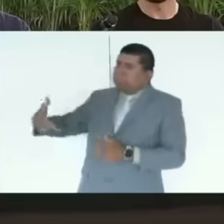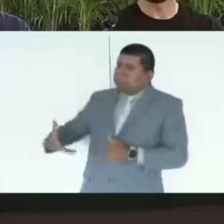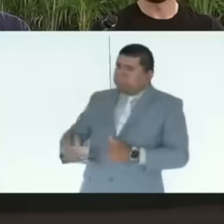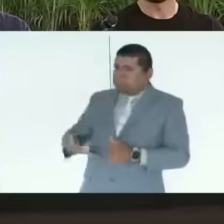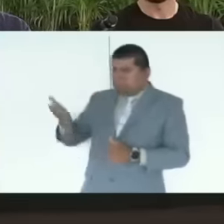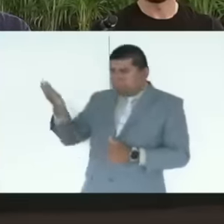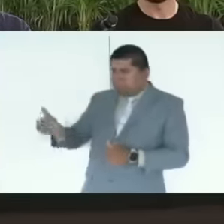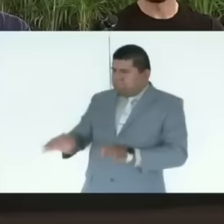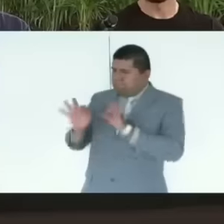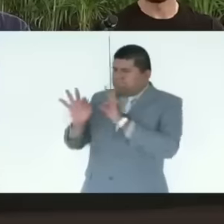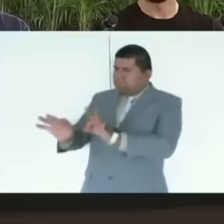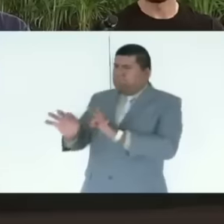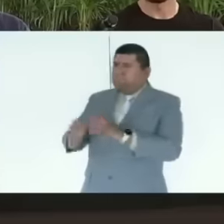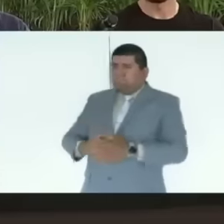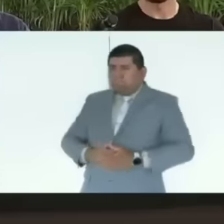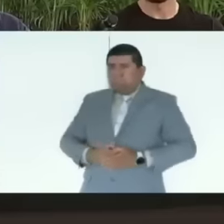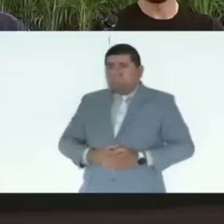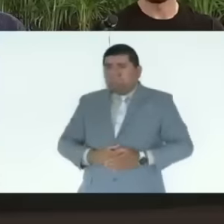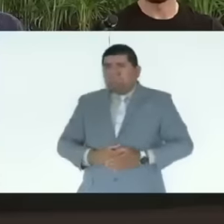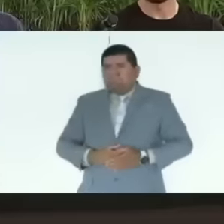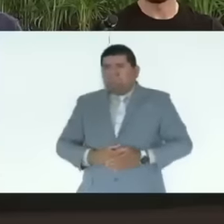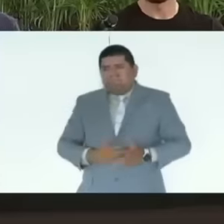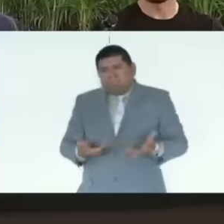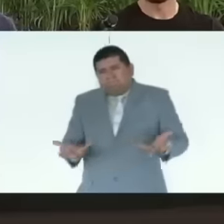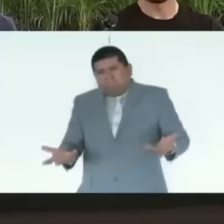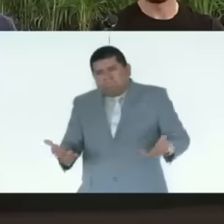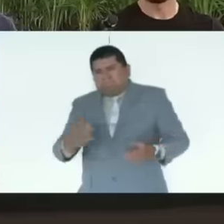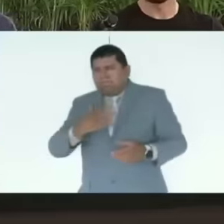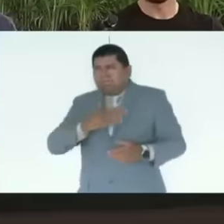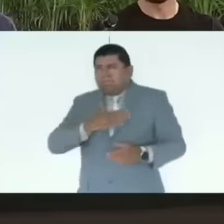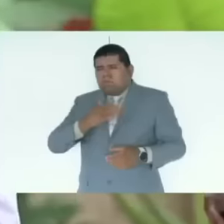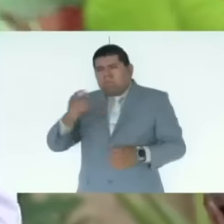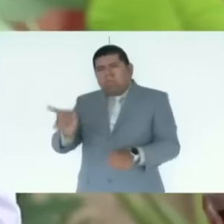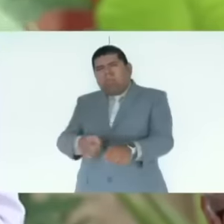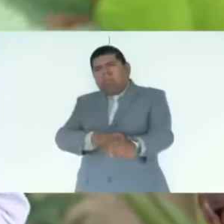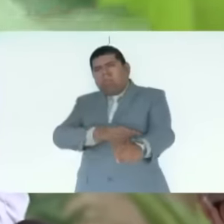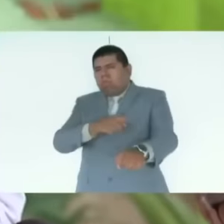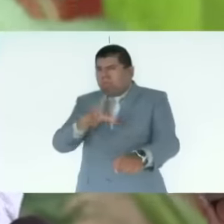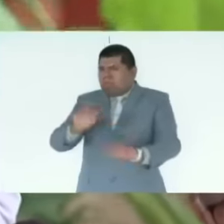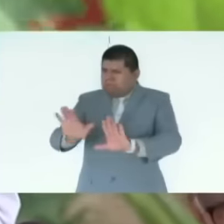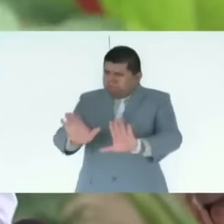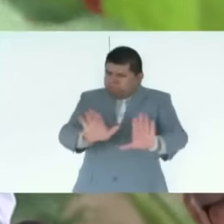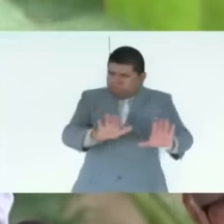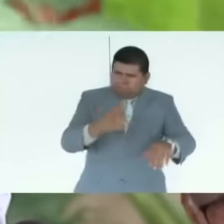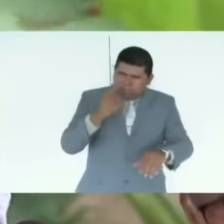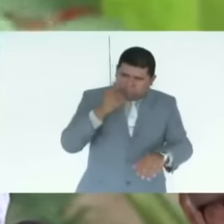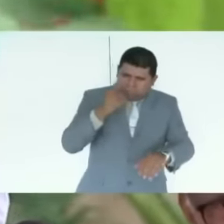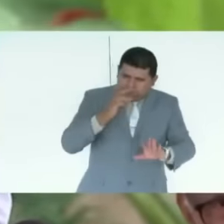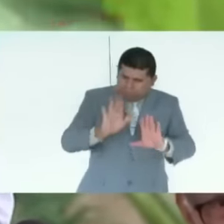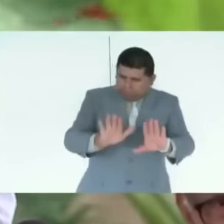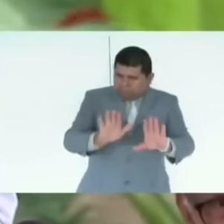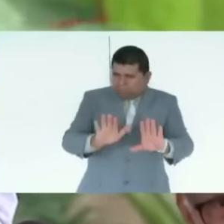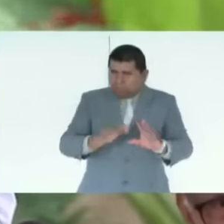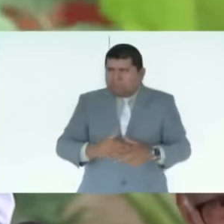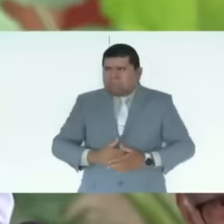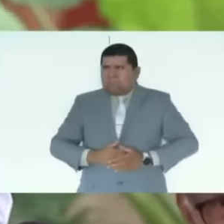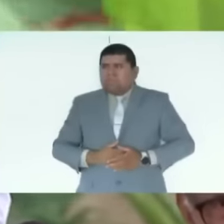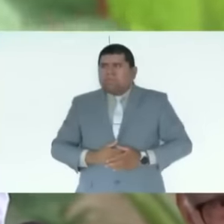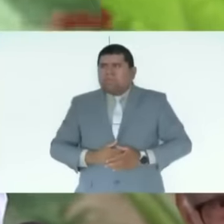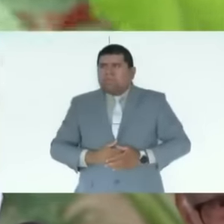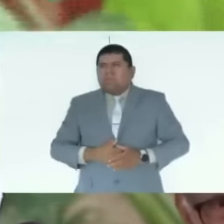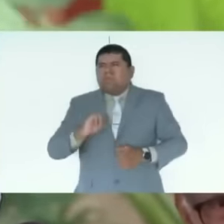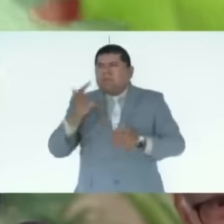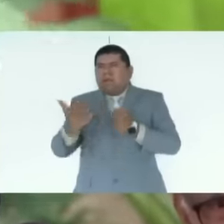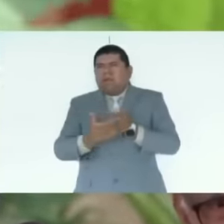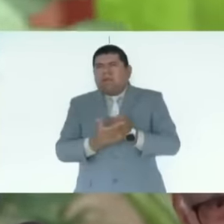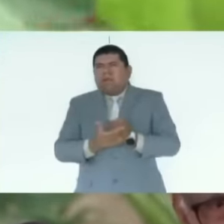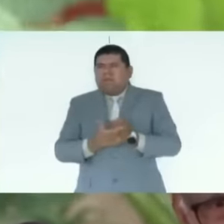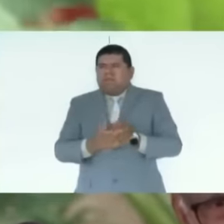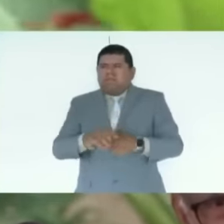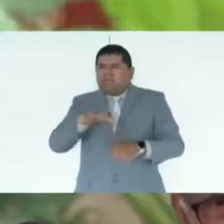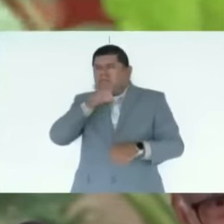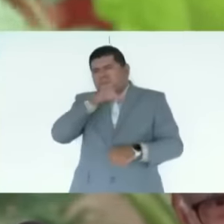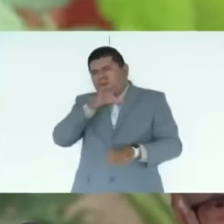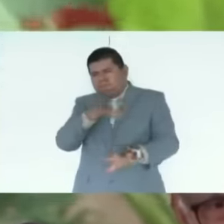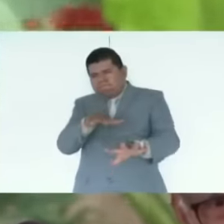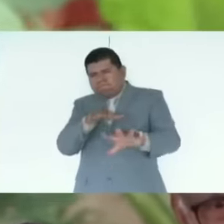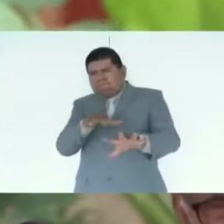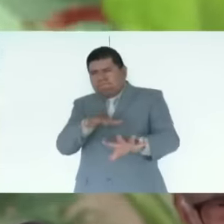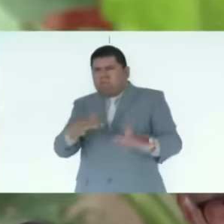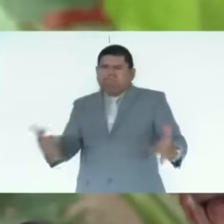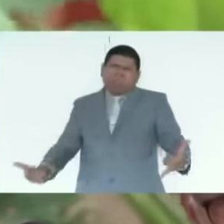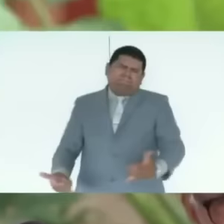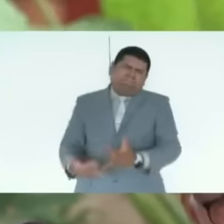I also don't want to take this job anymore time but look this is something unprecedented it is historical